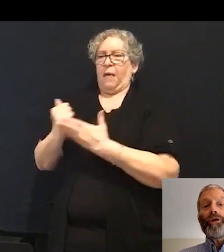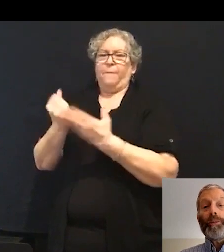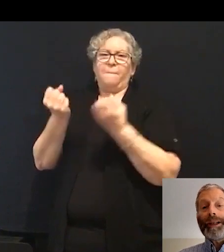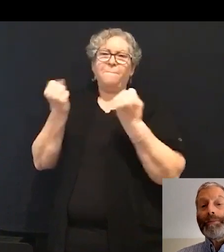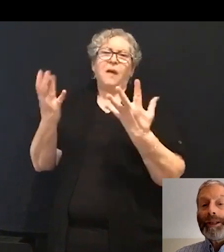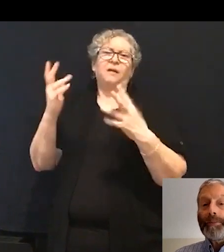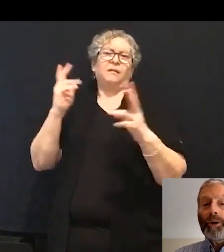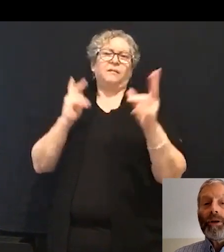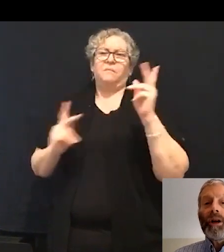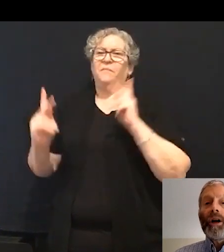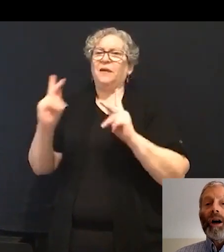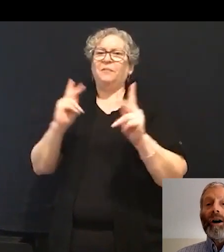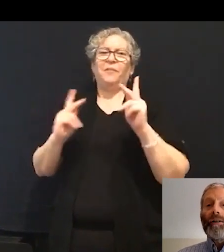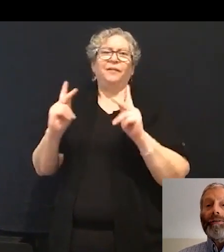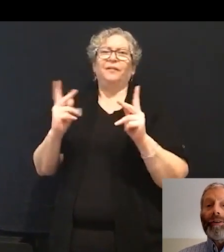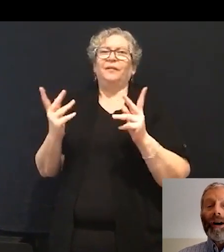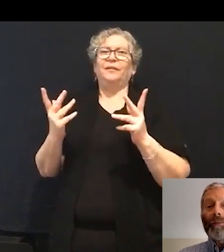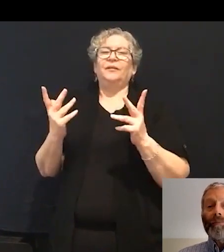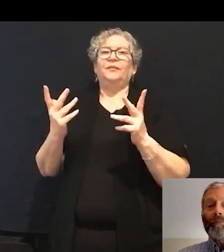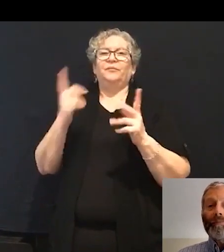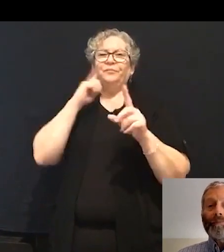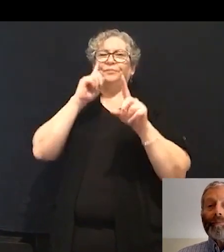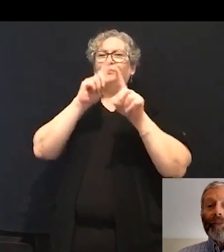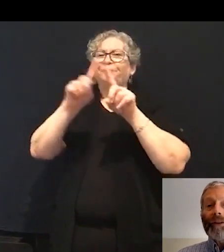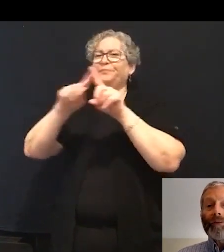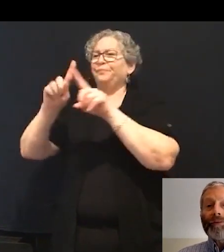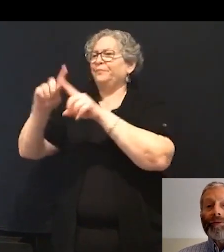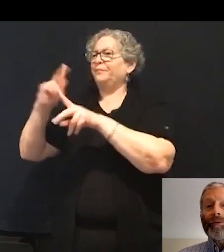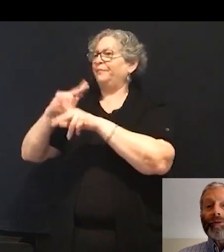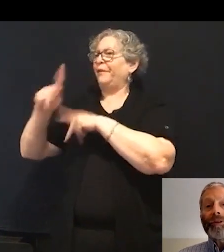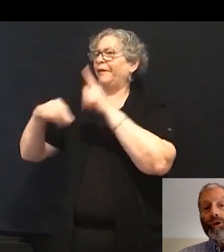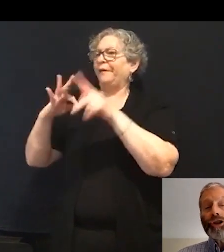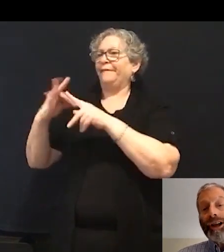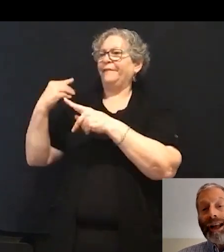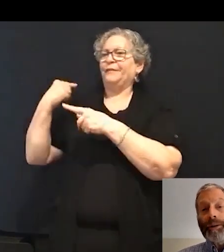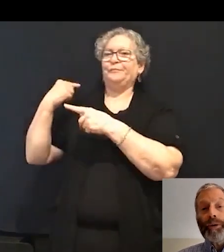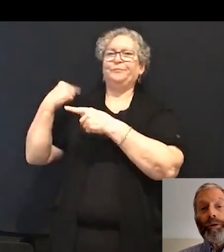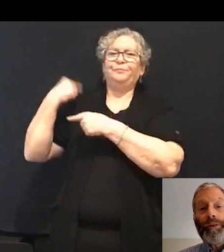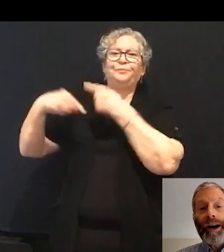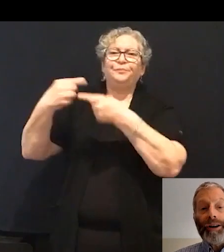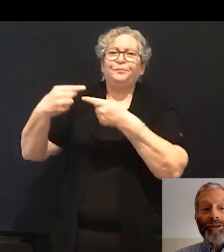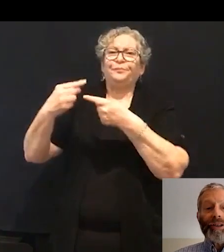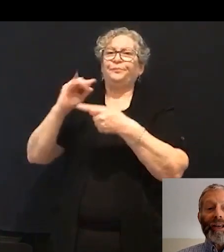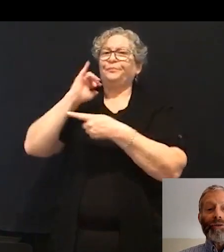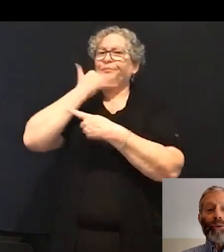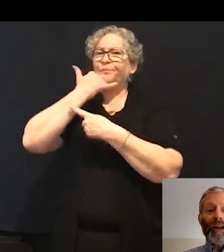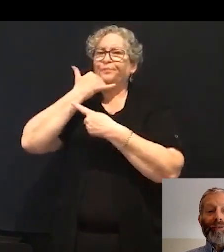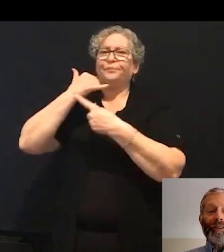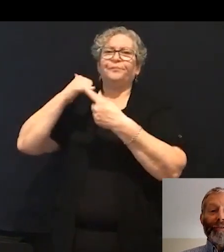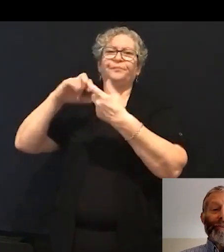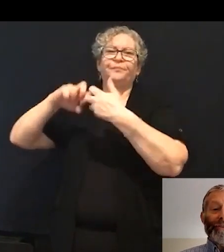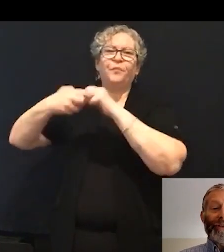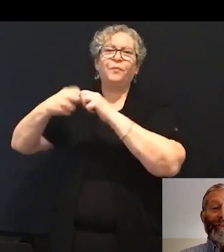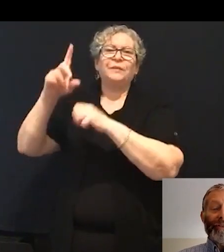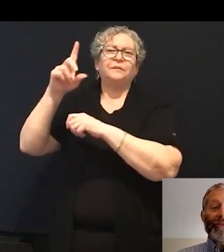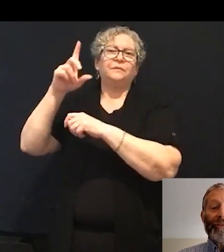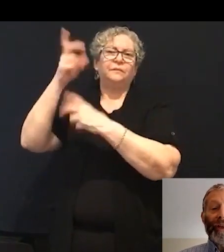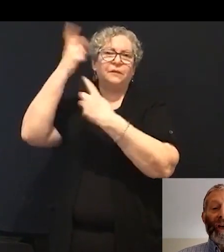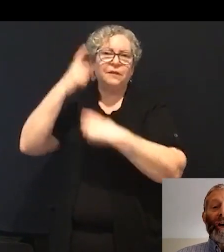so many people of different genetic profiles and who have different diseases.